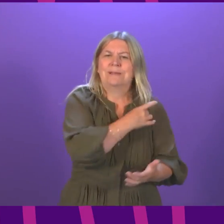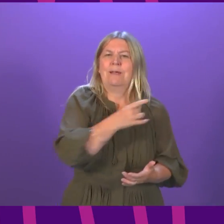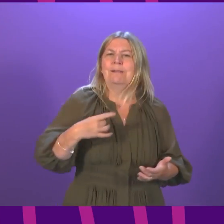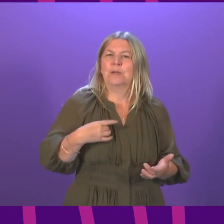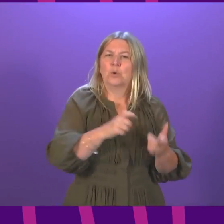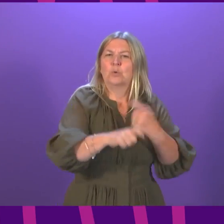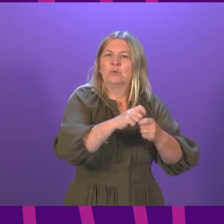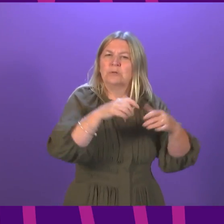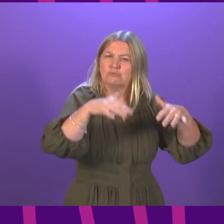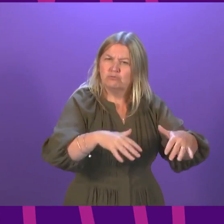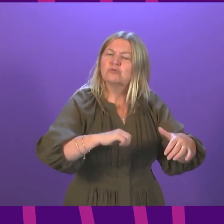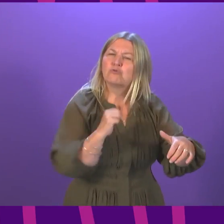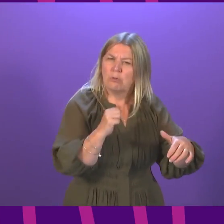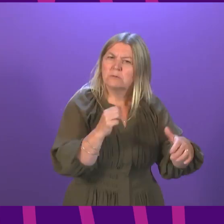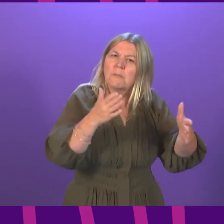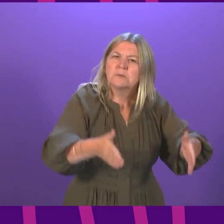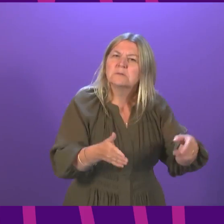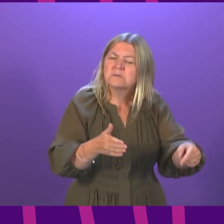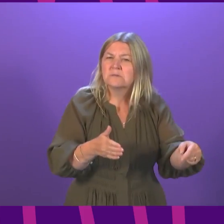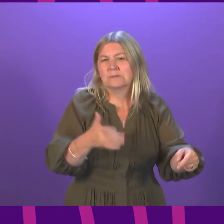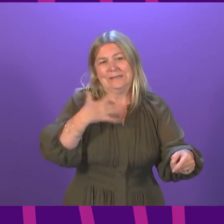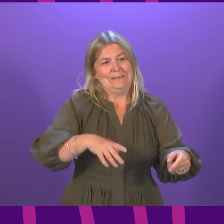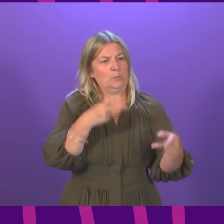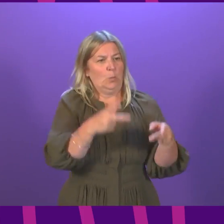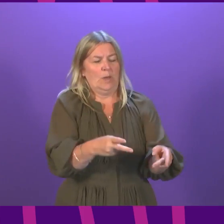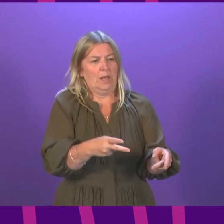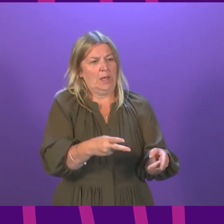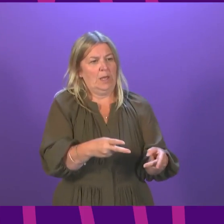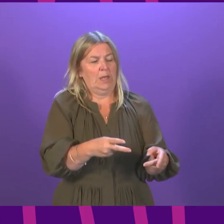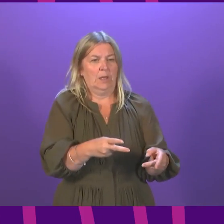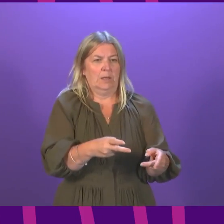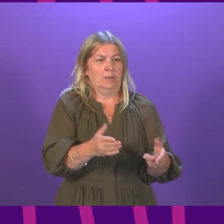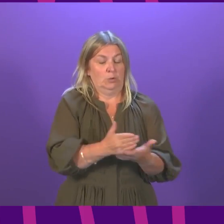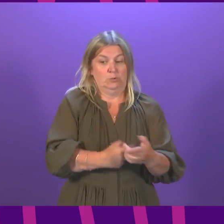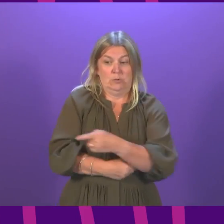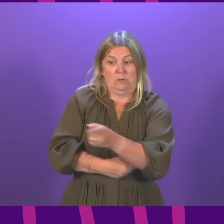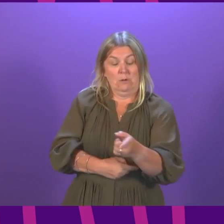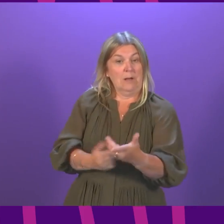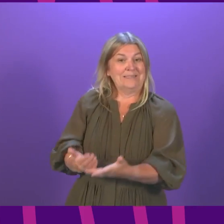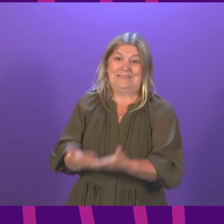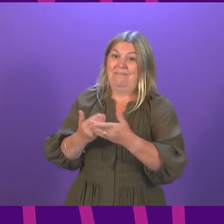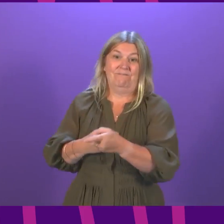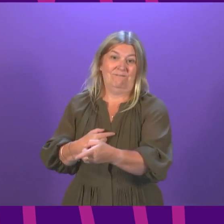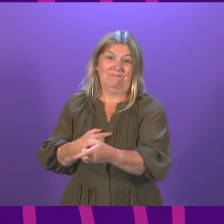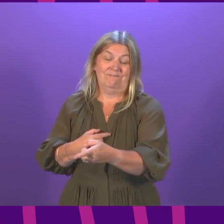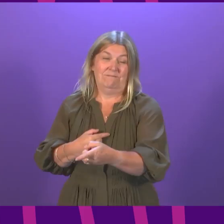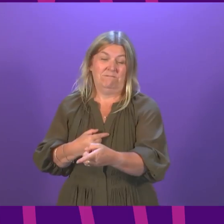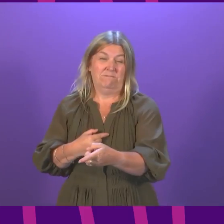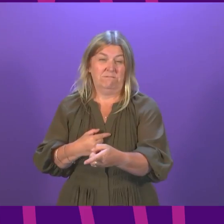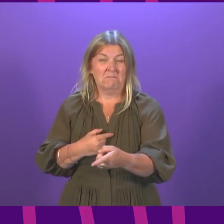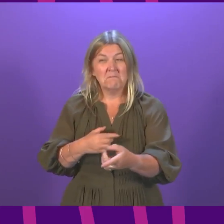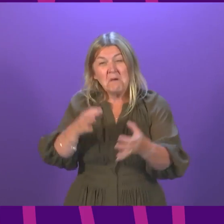we have to find a way to make people safer. There is not necessarily an ideal solution